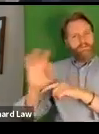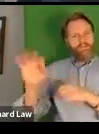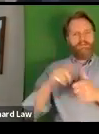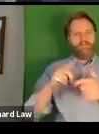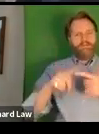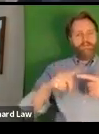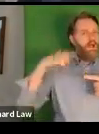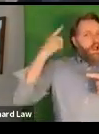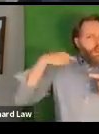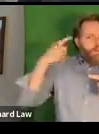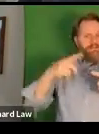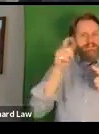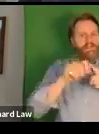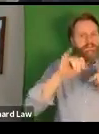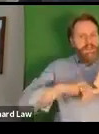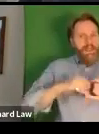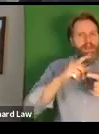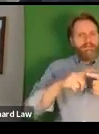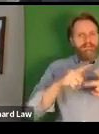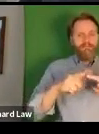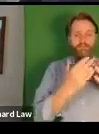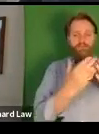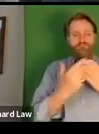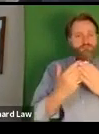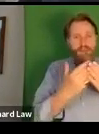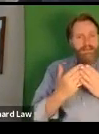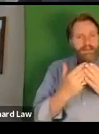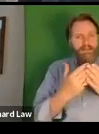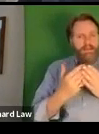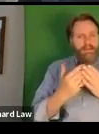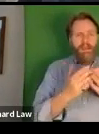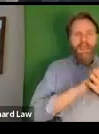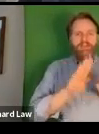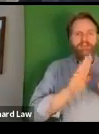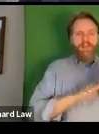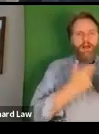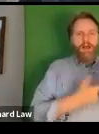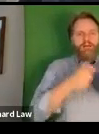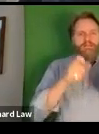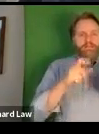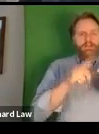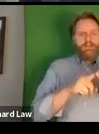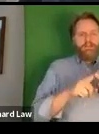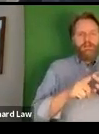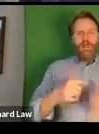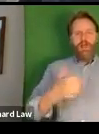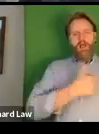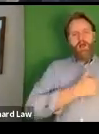HMRC, ARMs in the Northeast, North Ayrshire, Dundee pension centre, MOJ